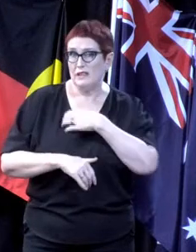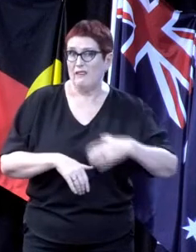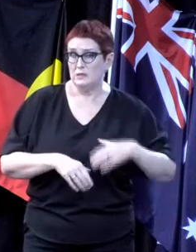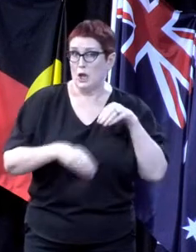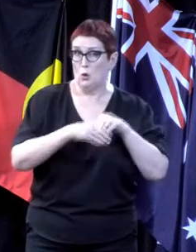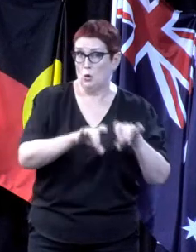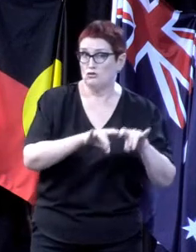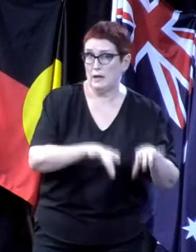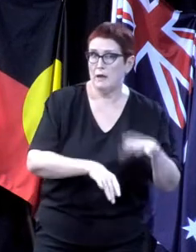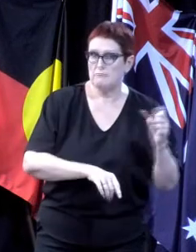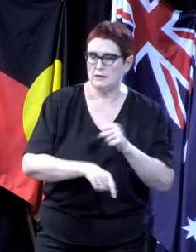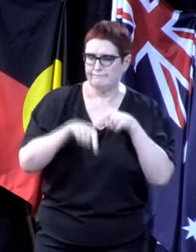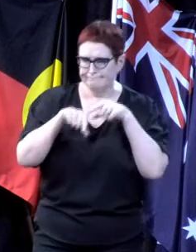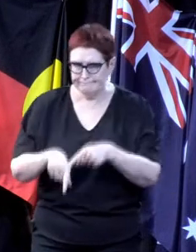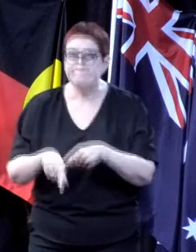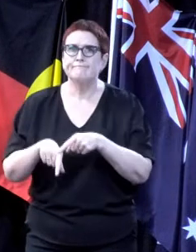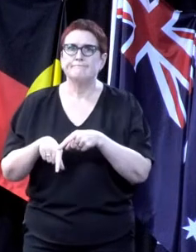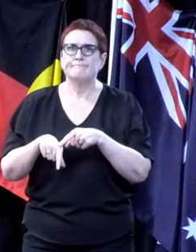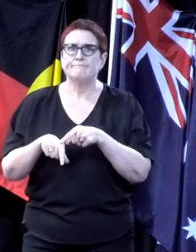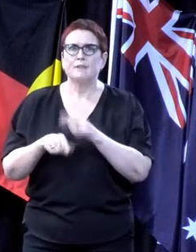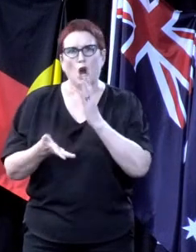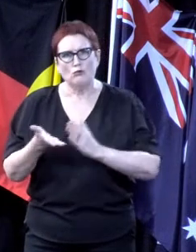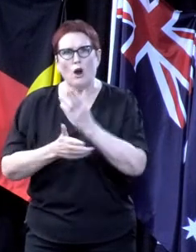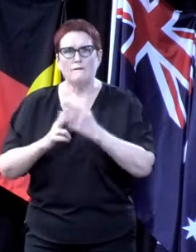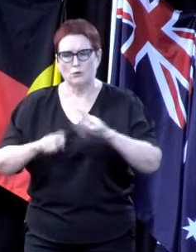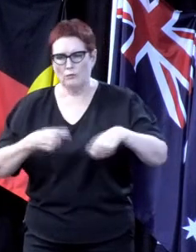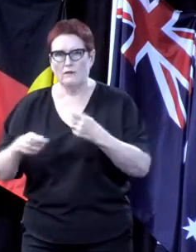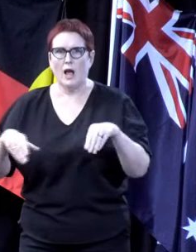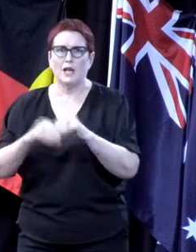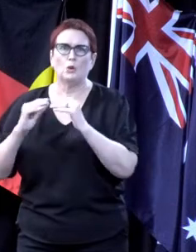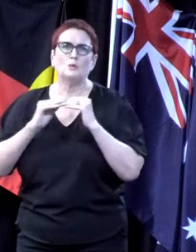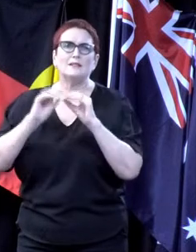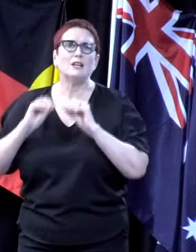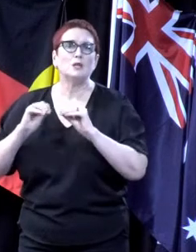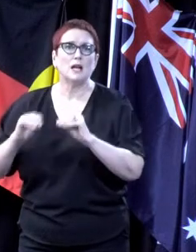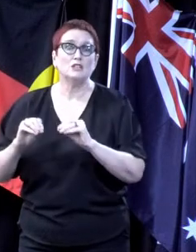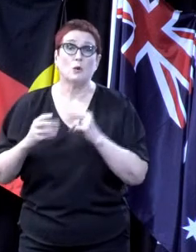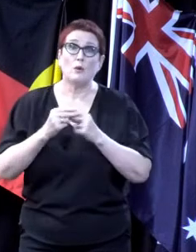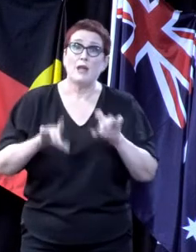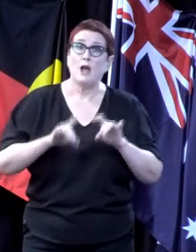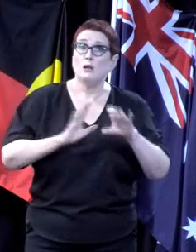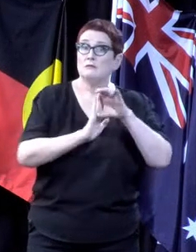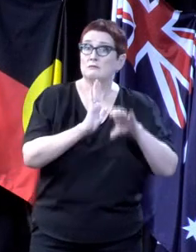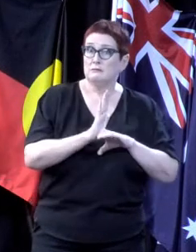to adopt a right to inclusive education. Under the Constitution, the external affairs power,